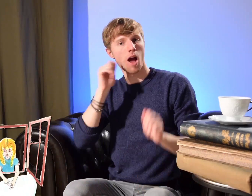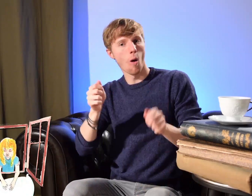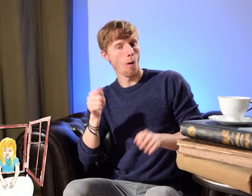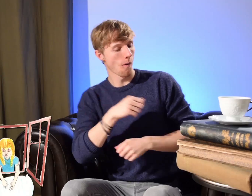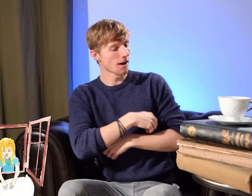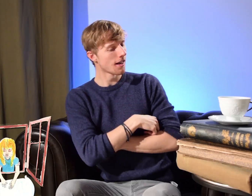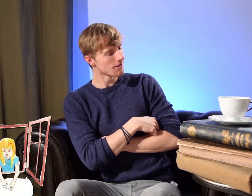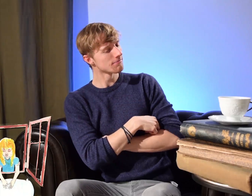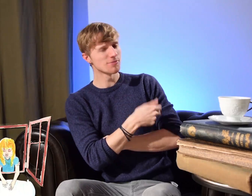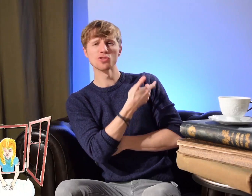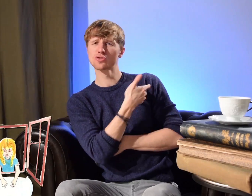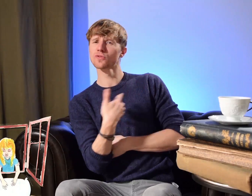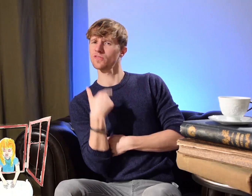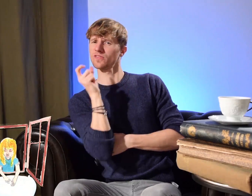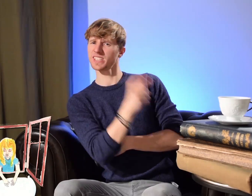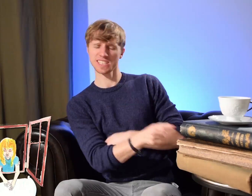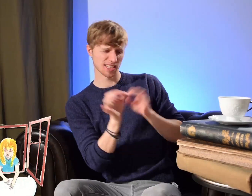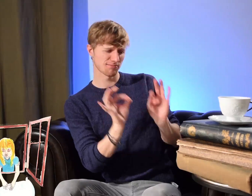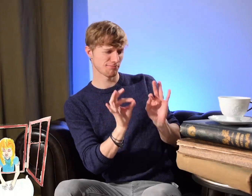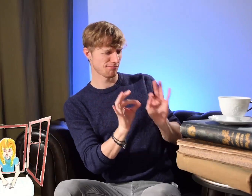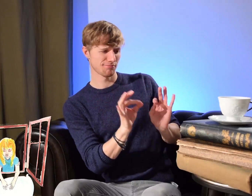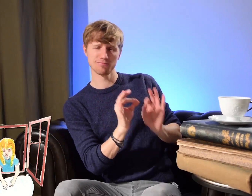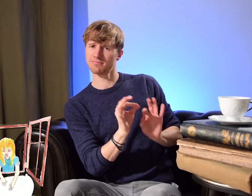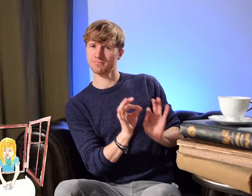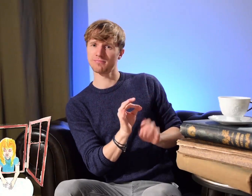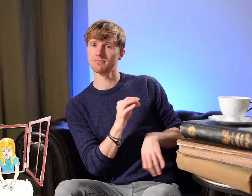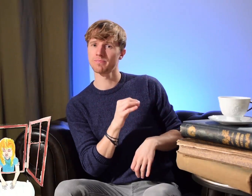Mother Hulda was very satisfied.